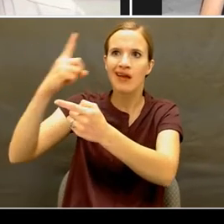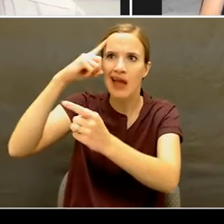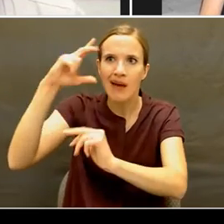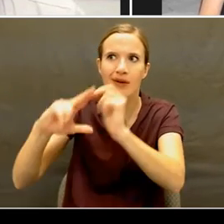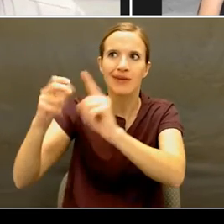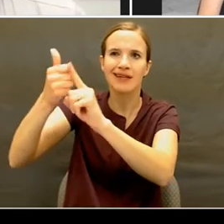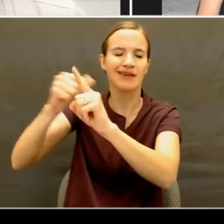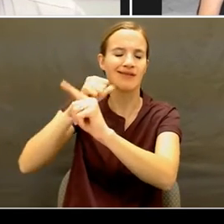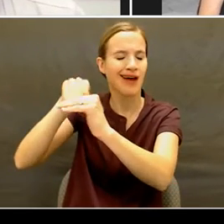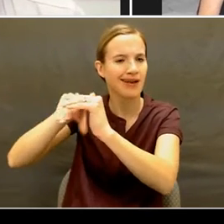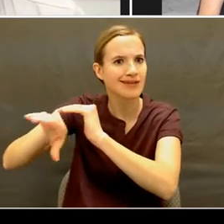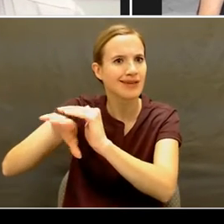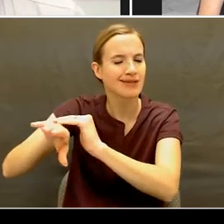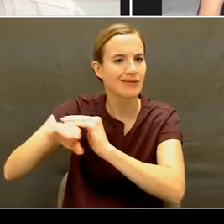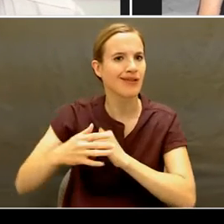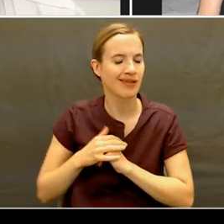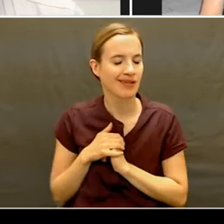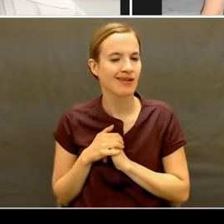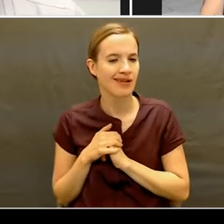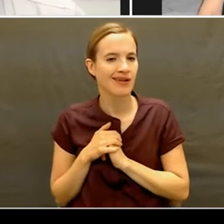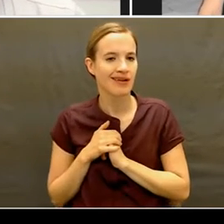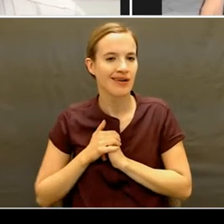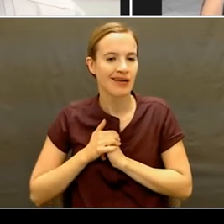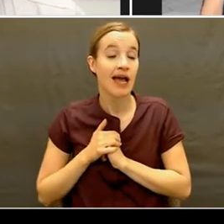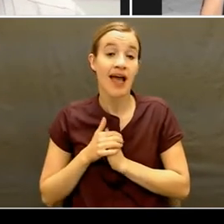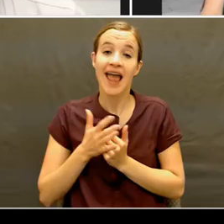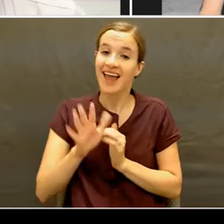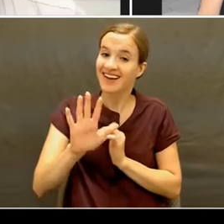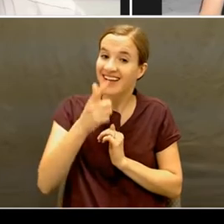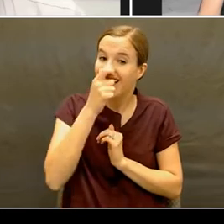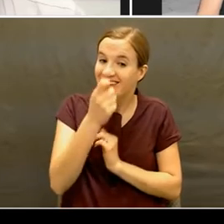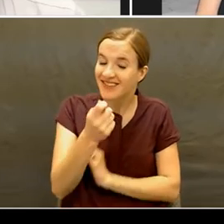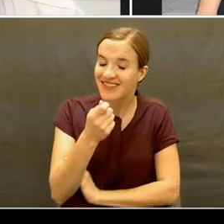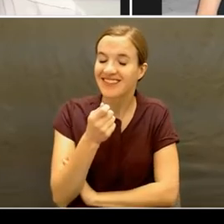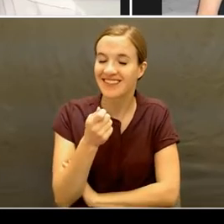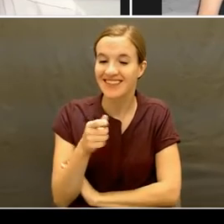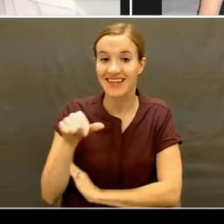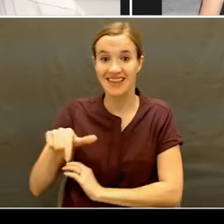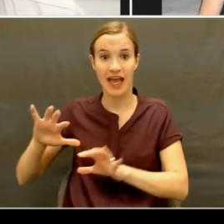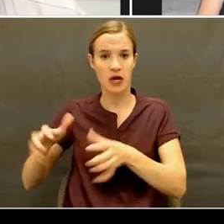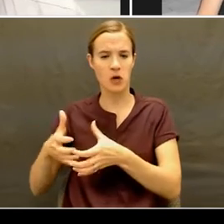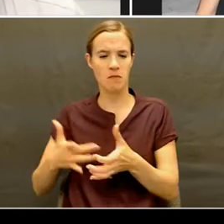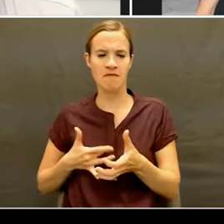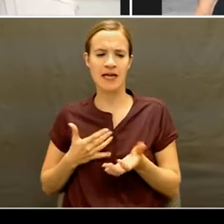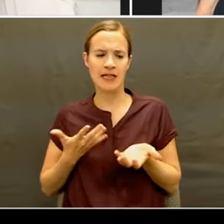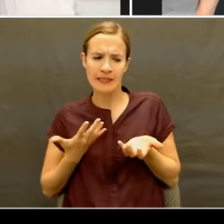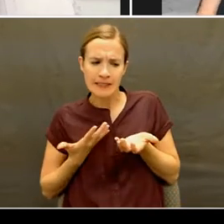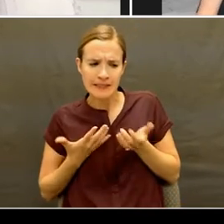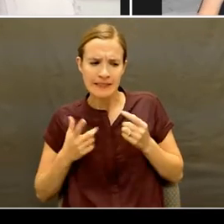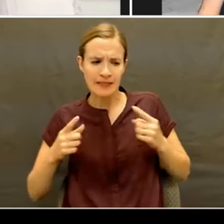Very symbolic. And it was kind of interesting because they didn't want the kids to do it because